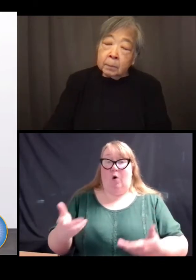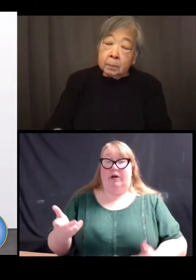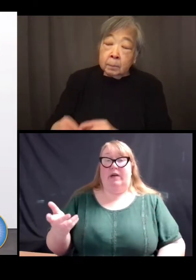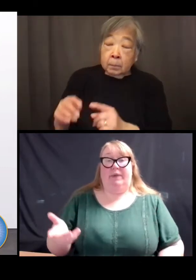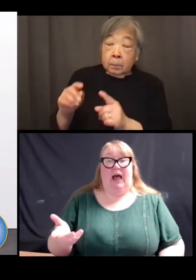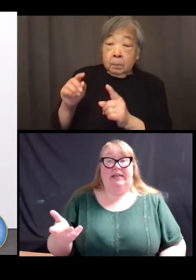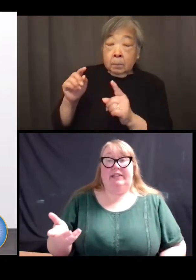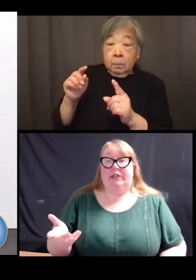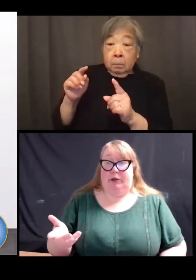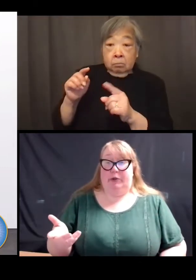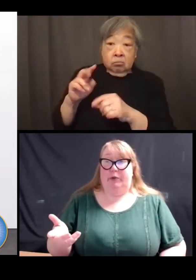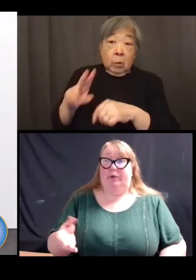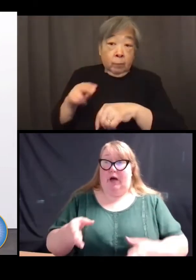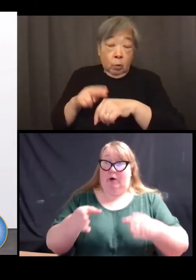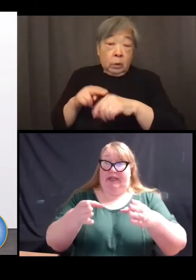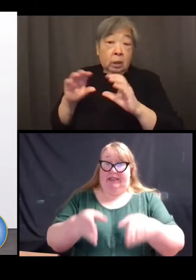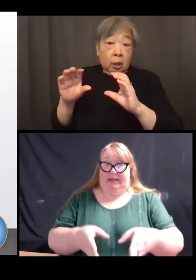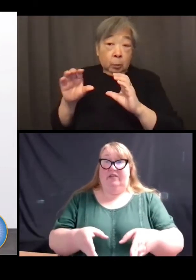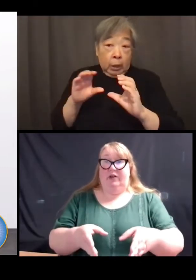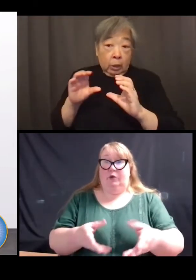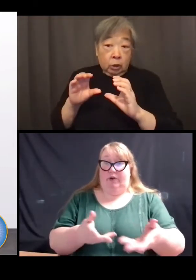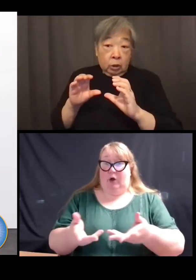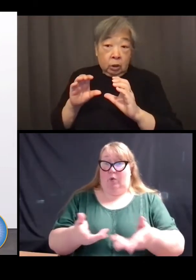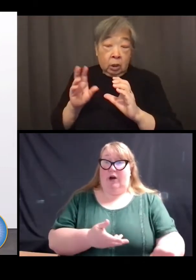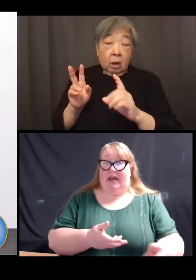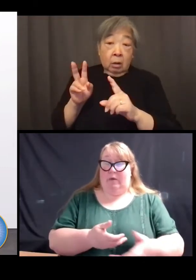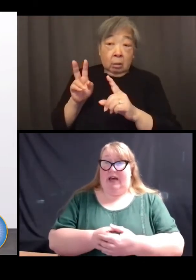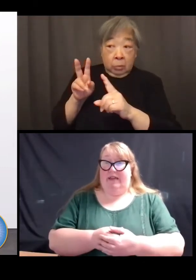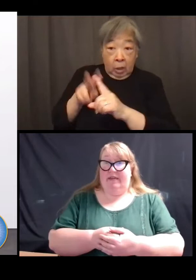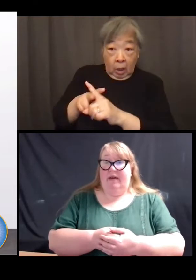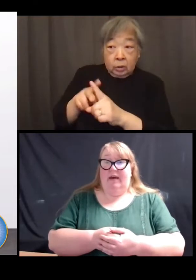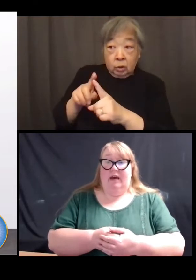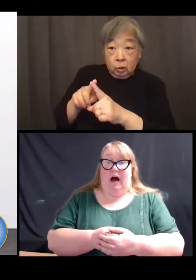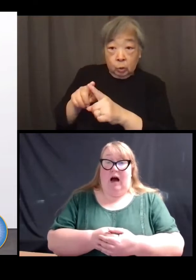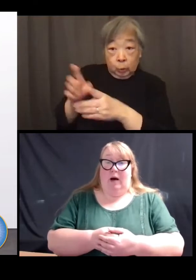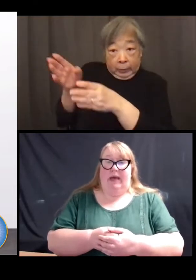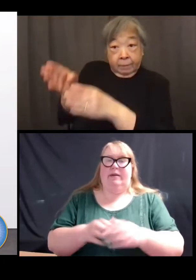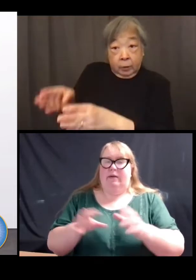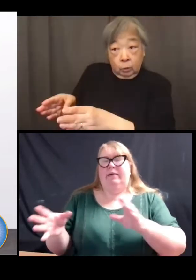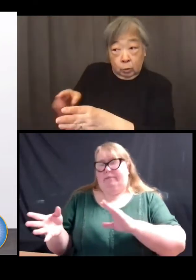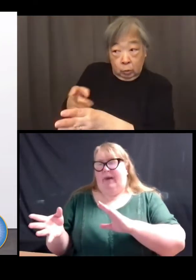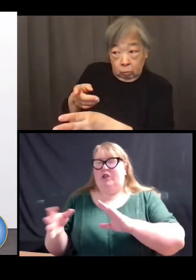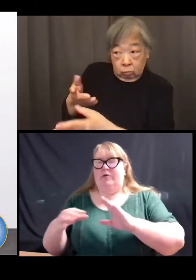of course, applies to not only the individual that your working with, and mind you this